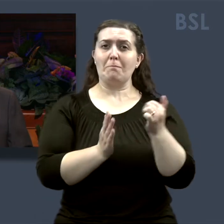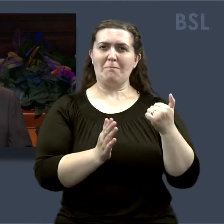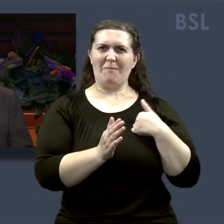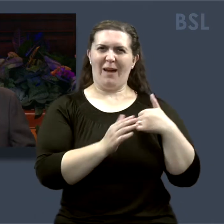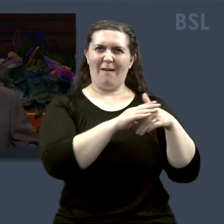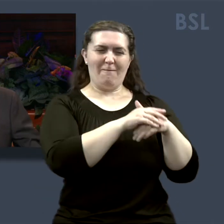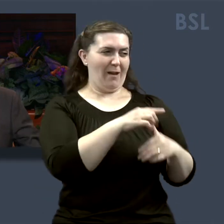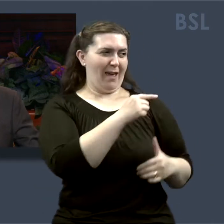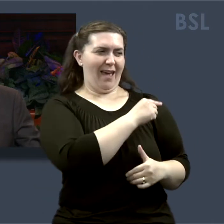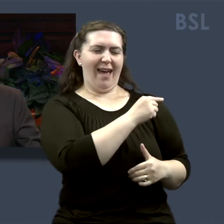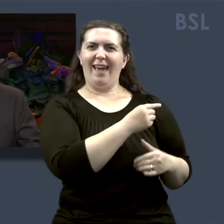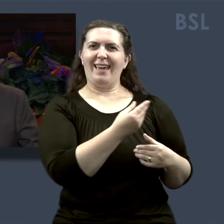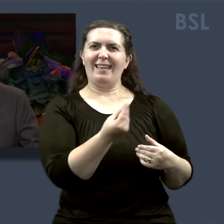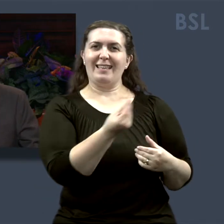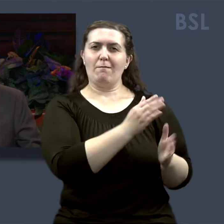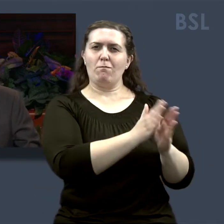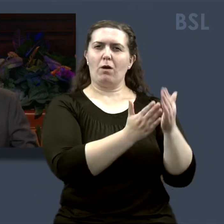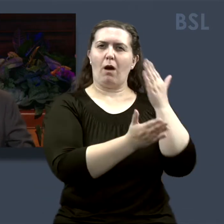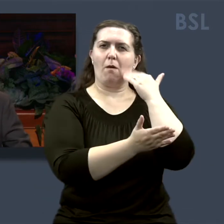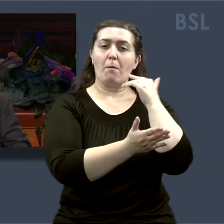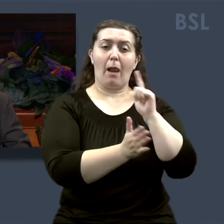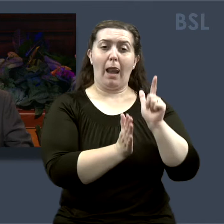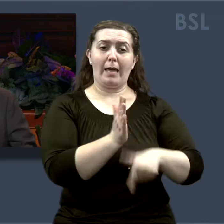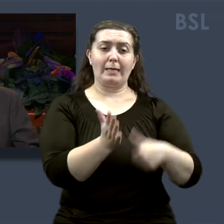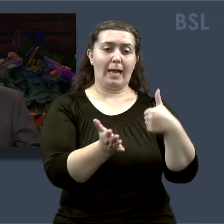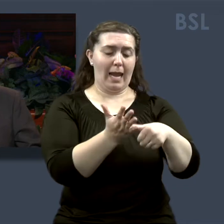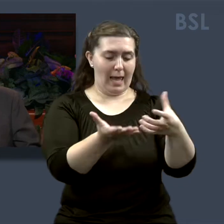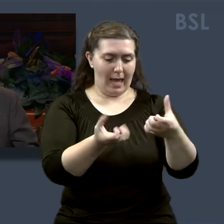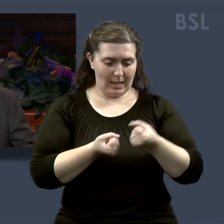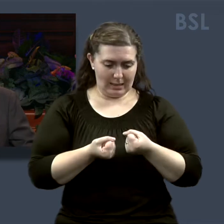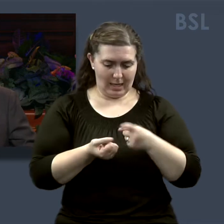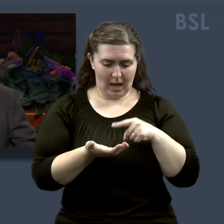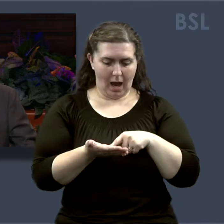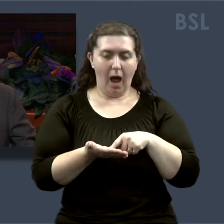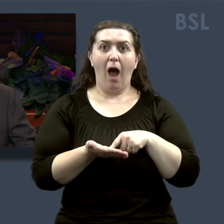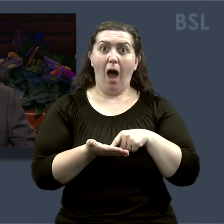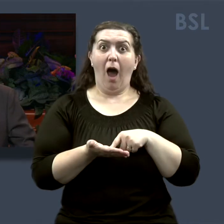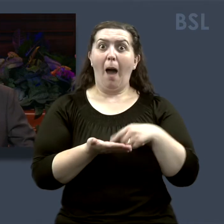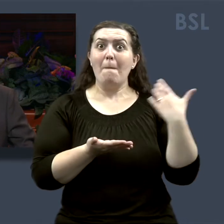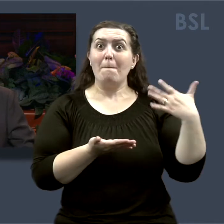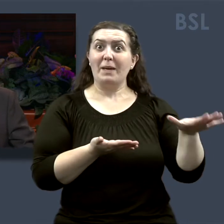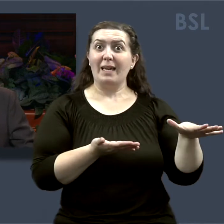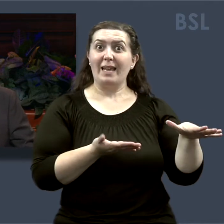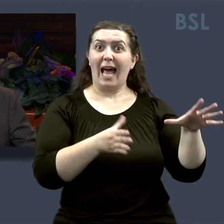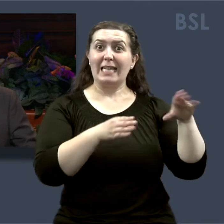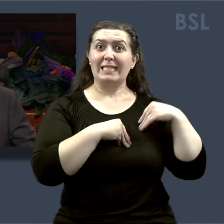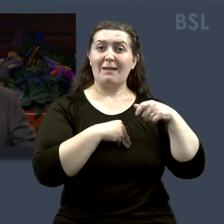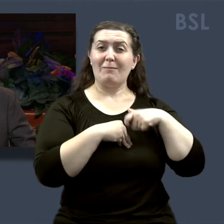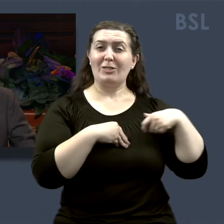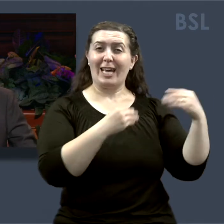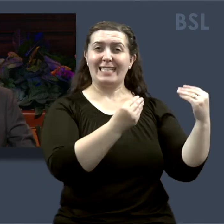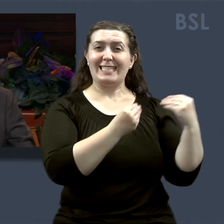“I gave Christopher a Book of Mormon. He later wrote me, telling me he had invited the missionaries to his home.